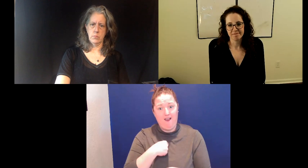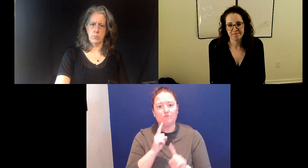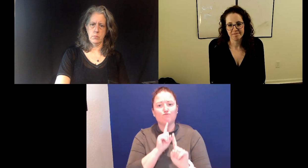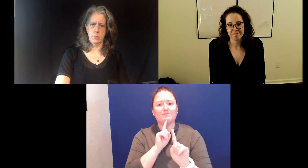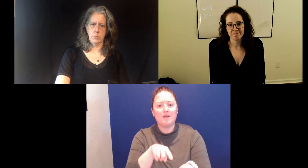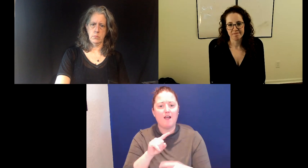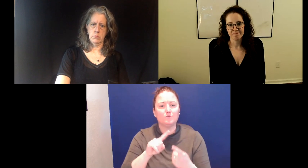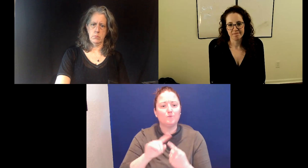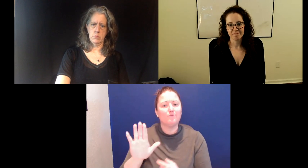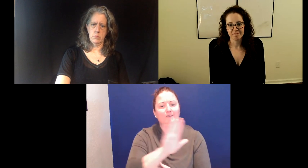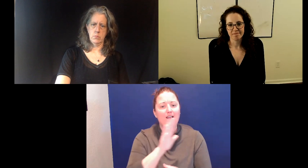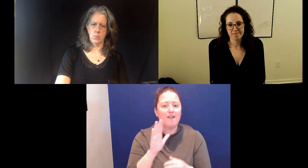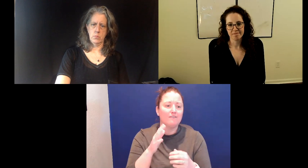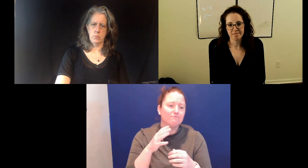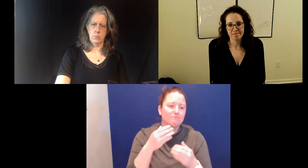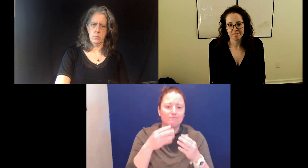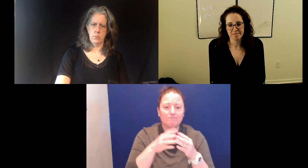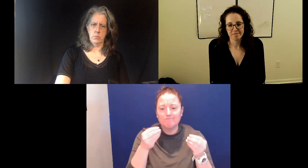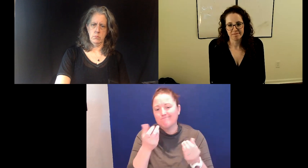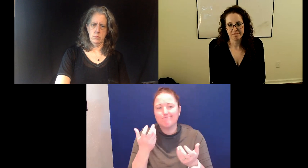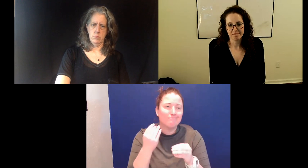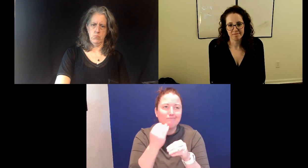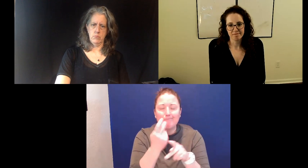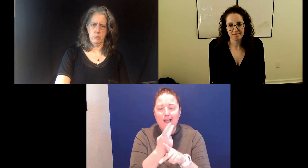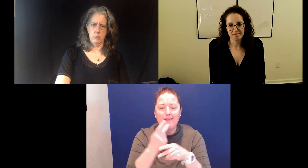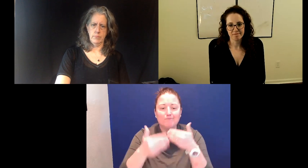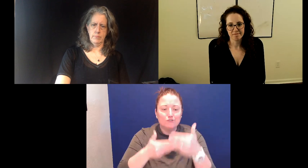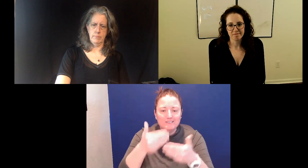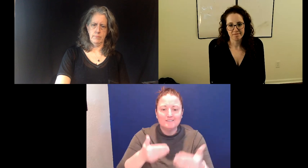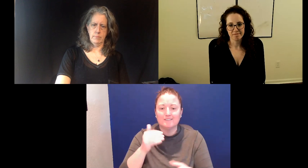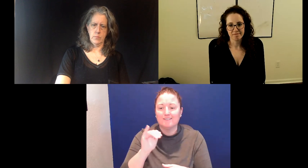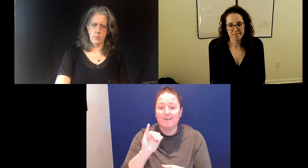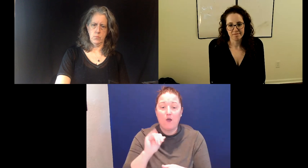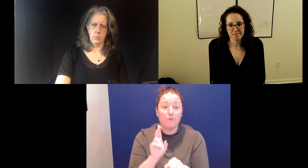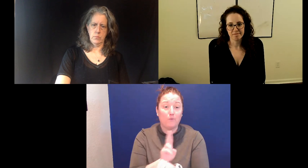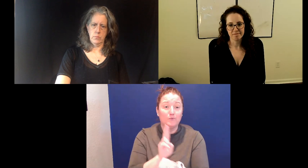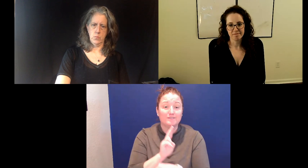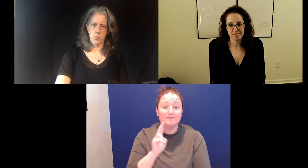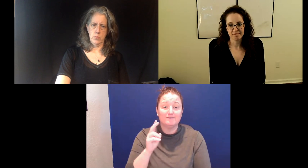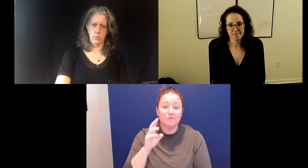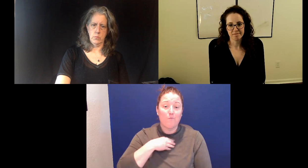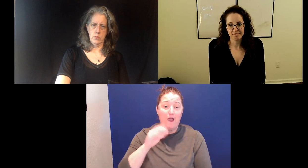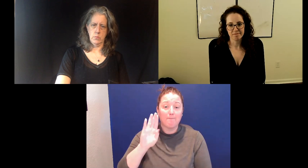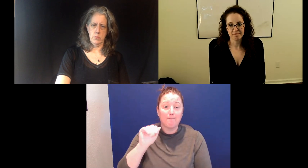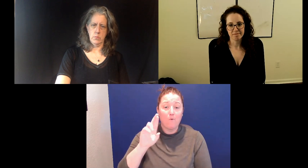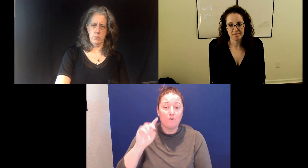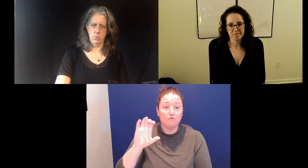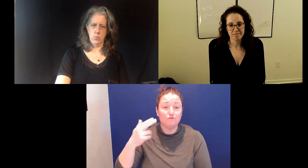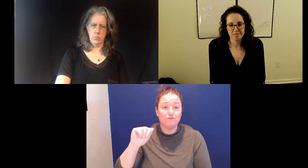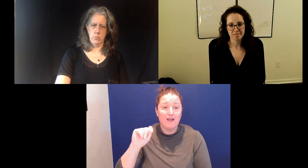but i also notice that when um we respond to their um their math processes as they're going along and